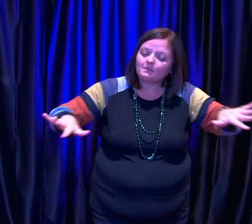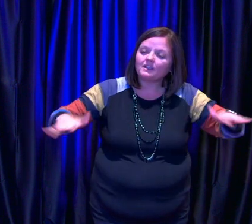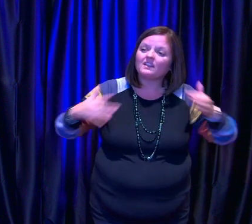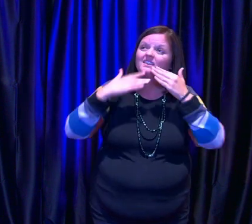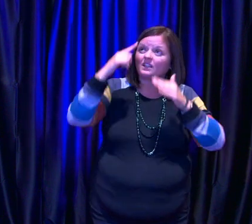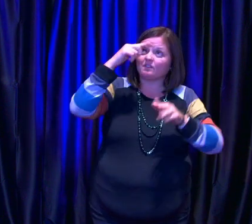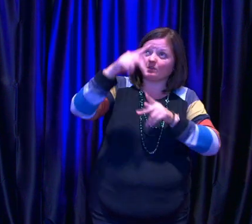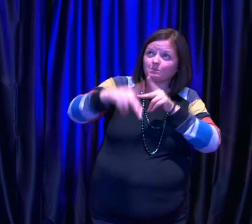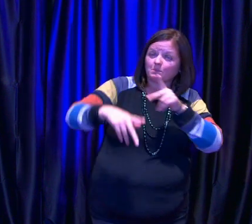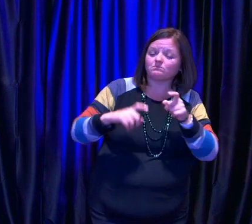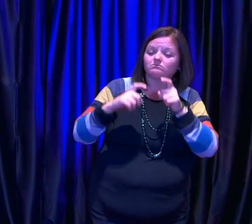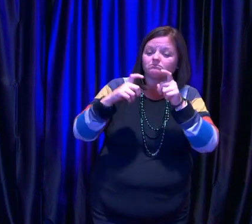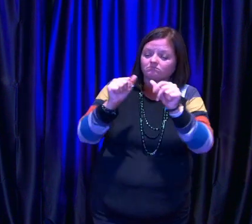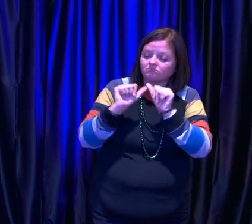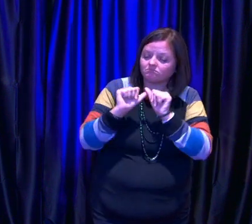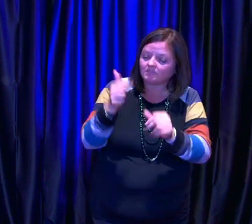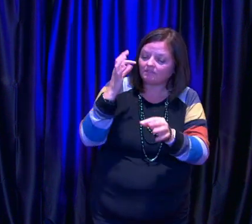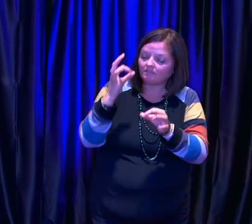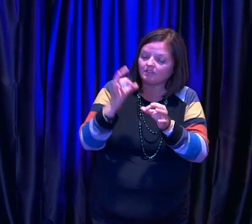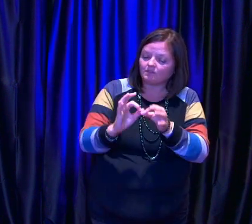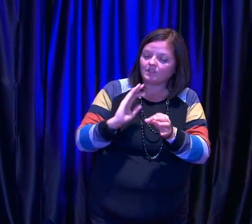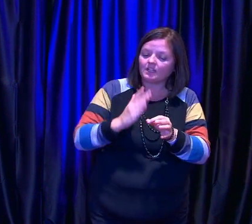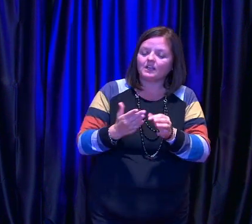faithfully and our ability to be able to move